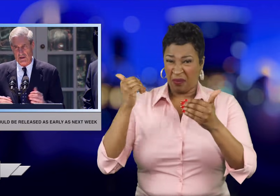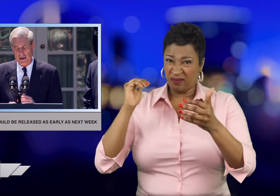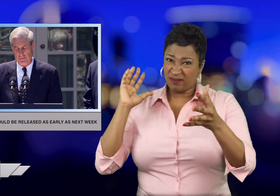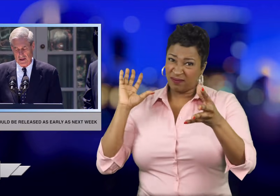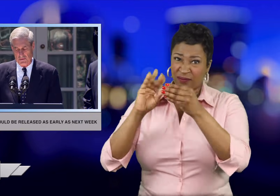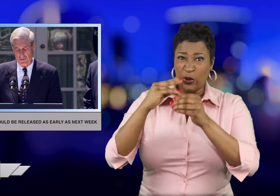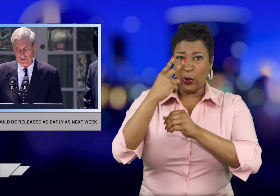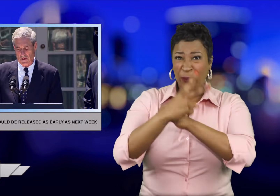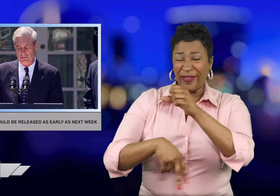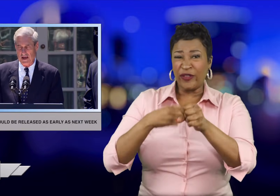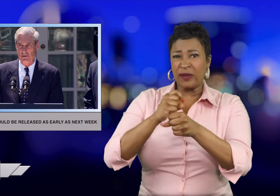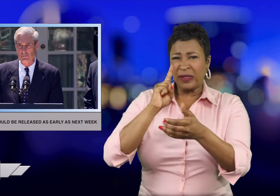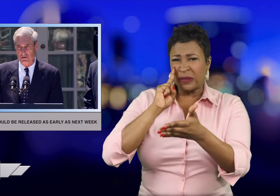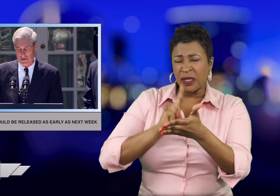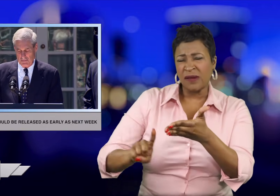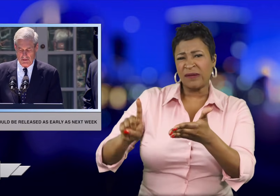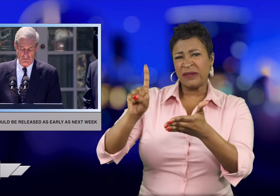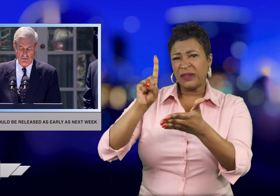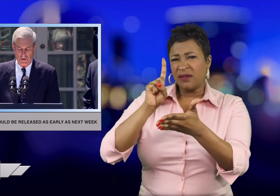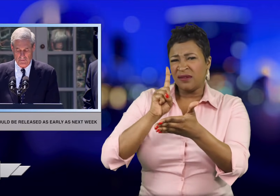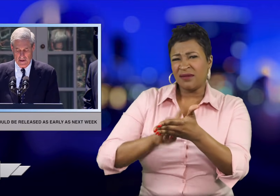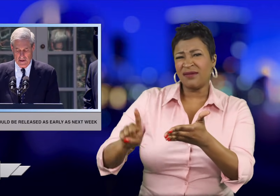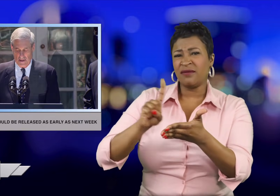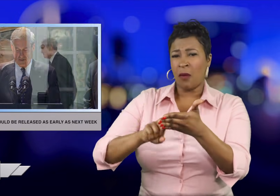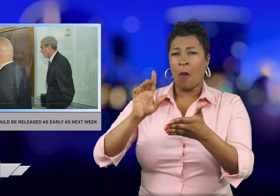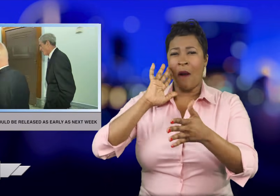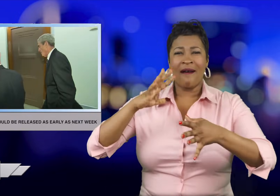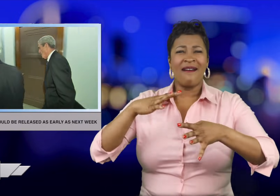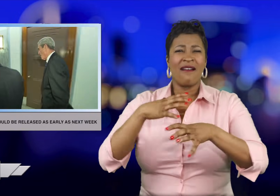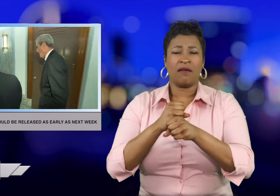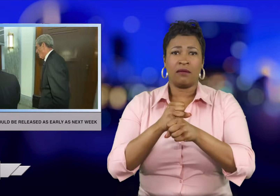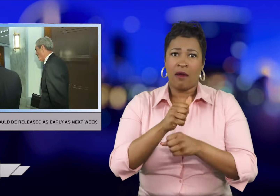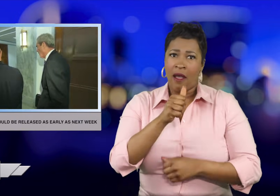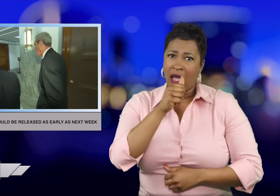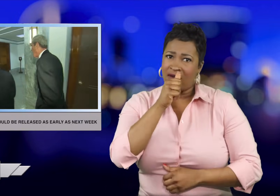The almost 2-year long investigation will close